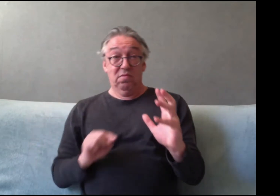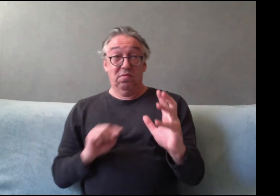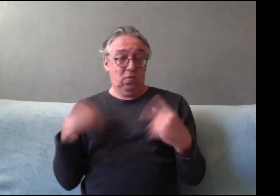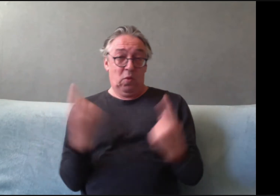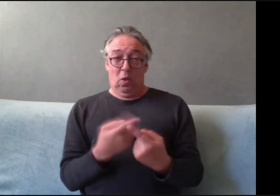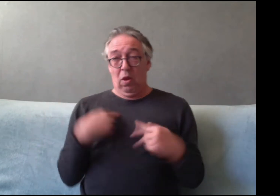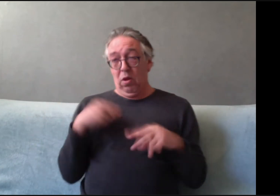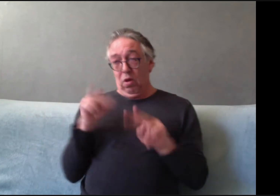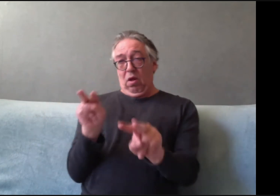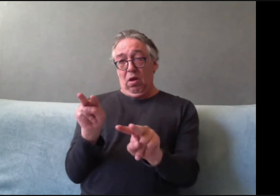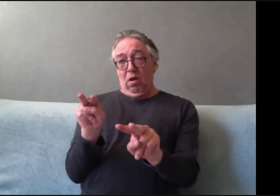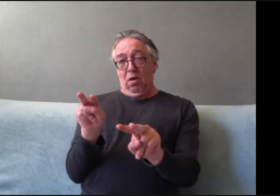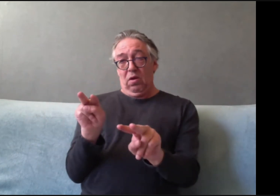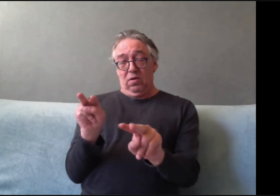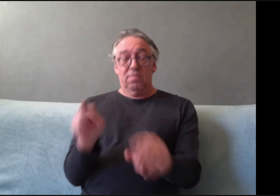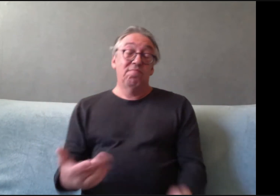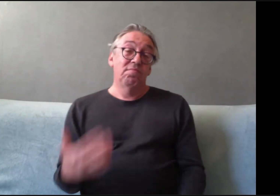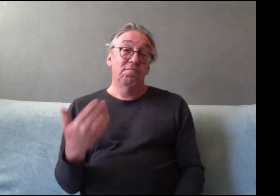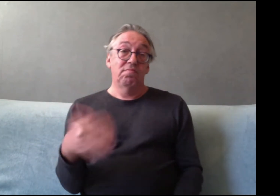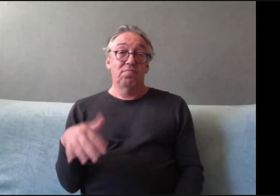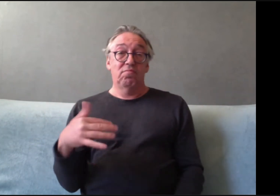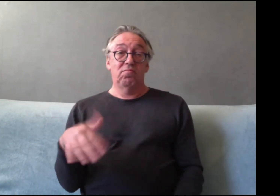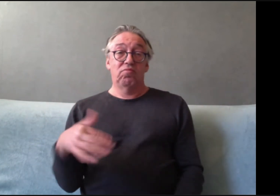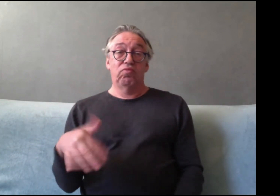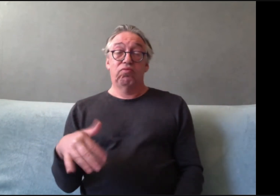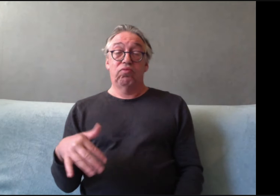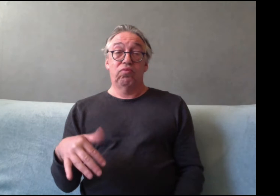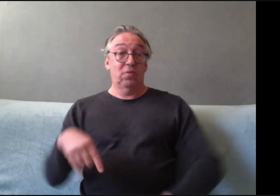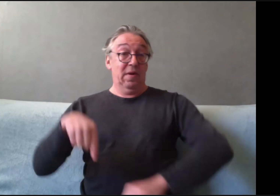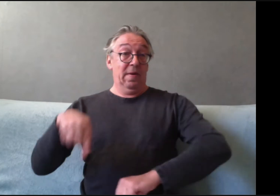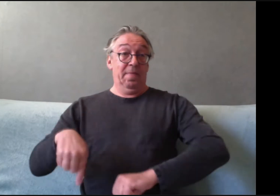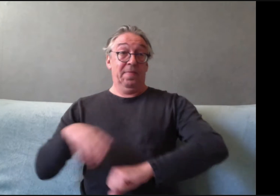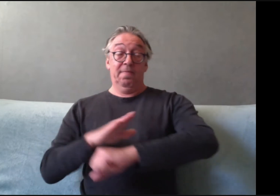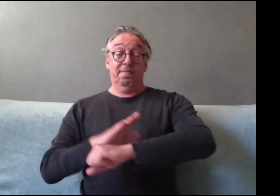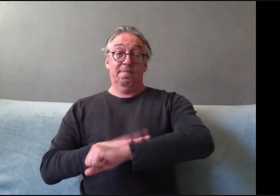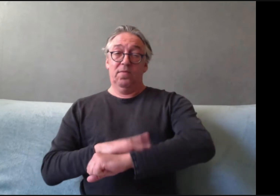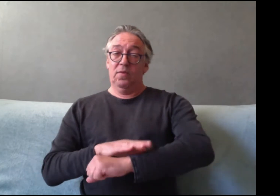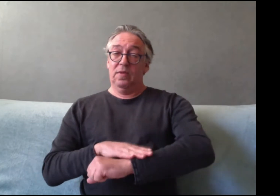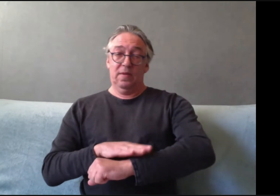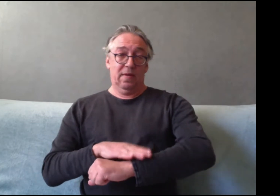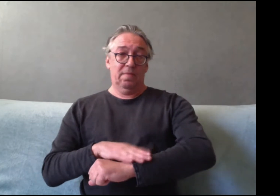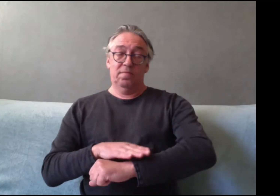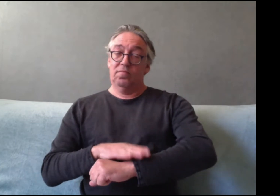Definitely, we live through a very difficult period